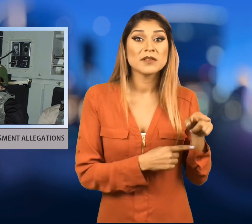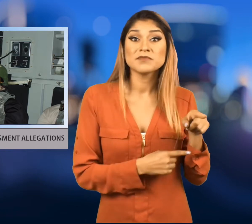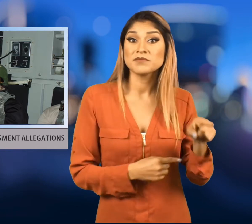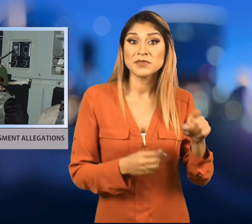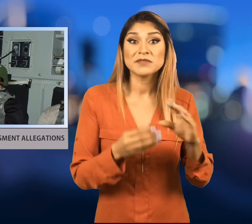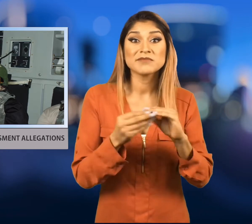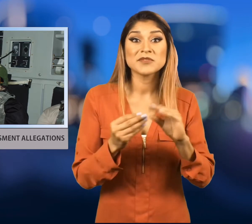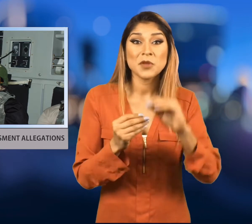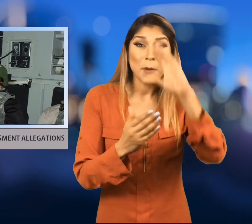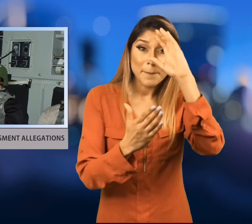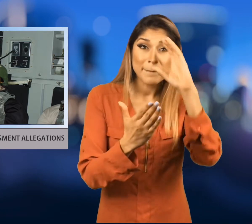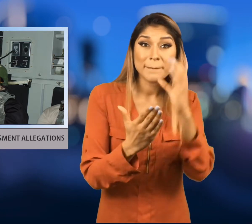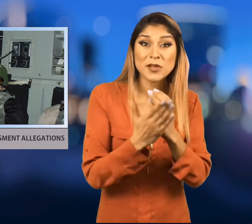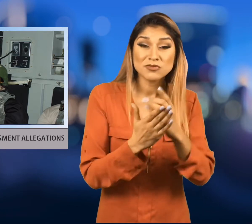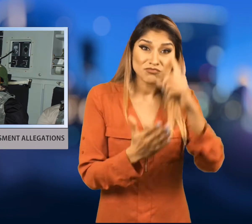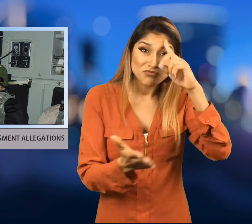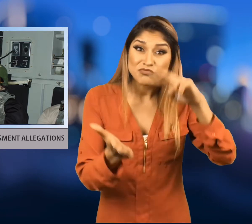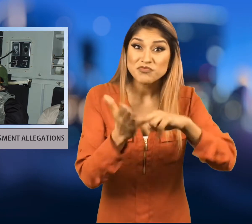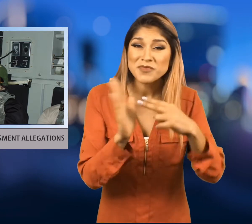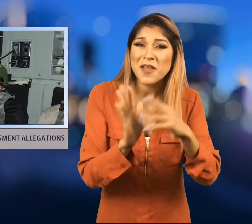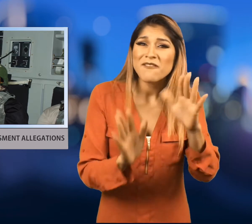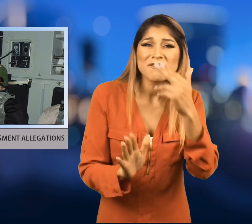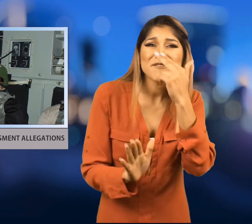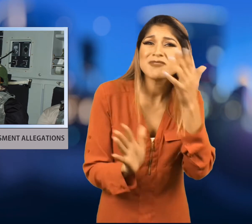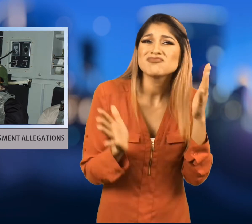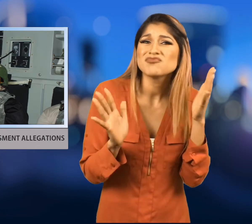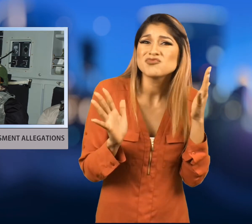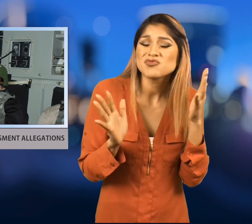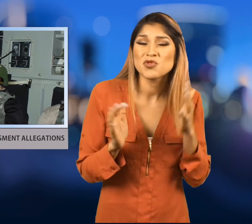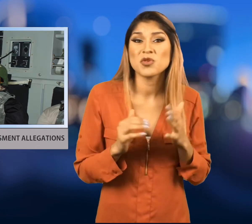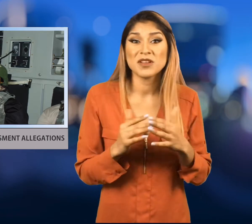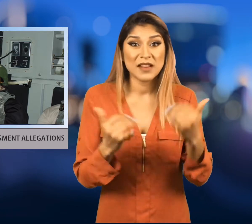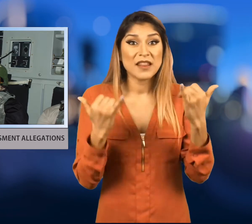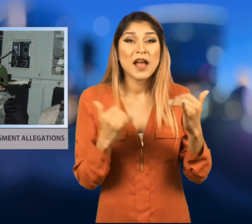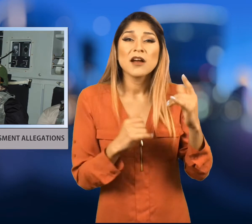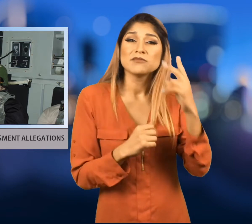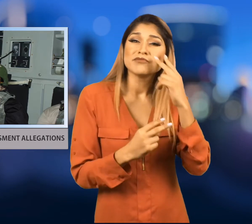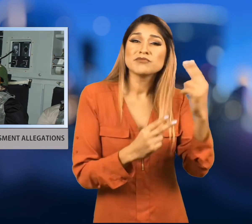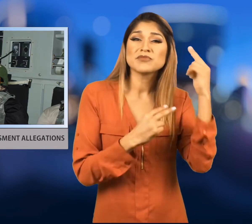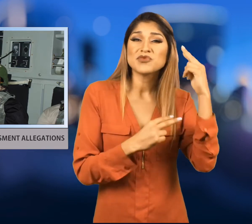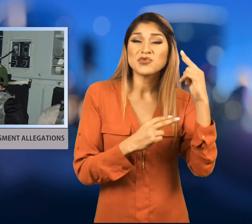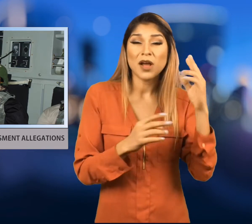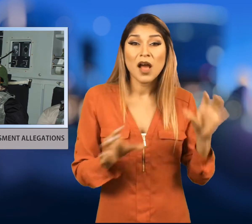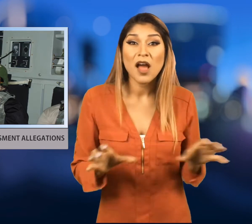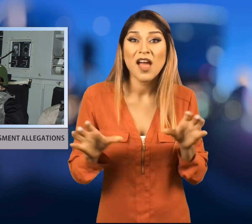Franken says the photo was intended to be funny but says he